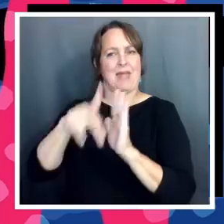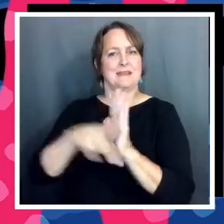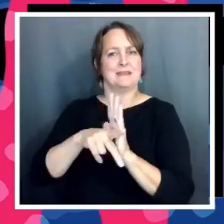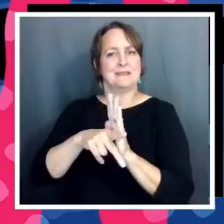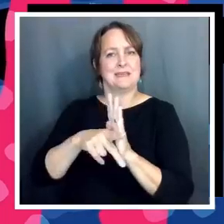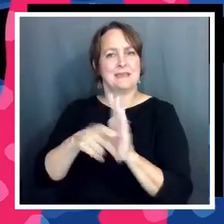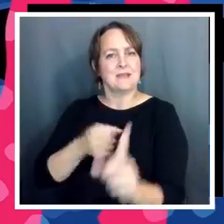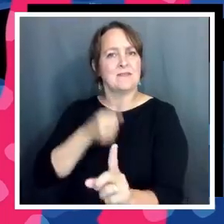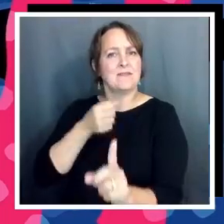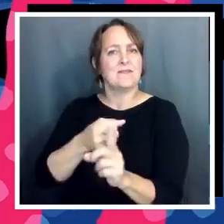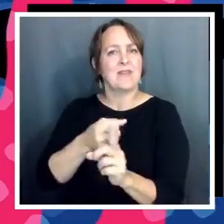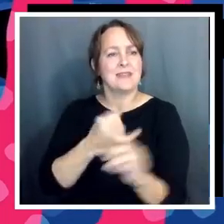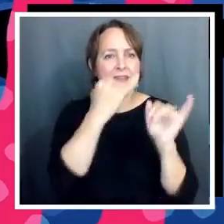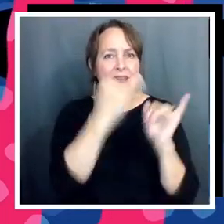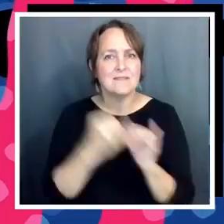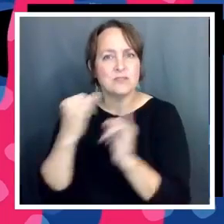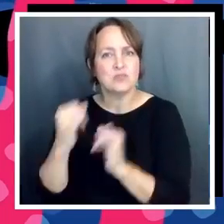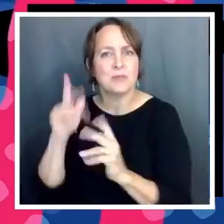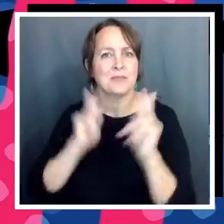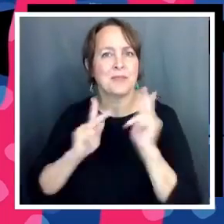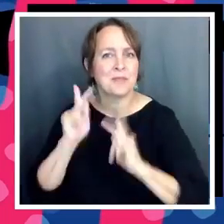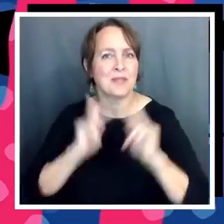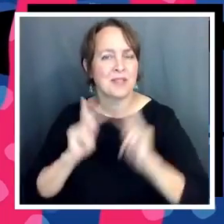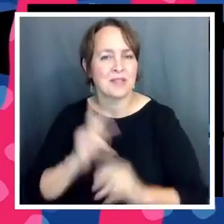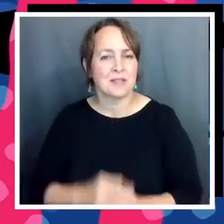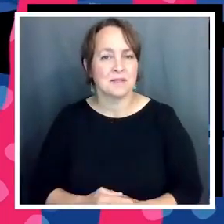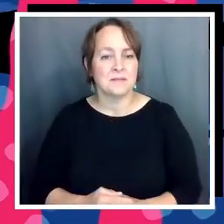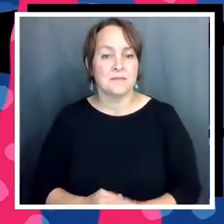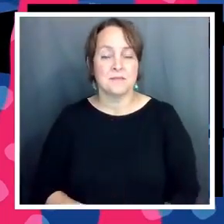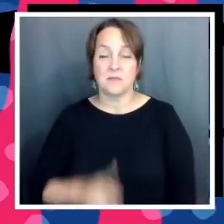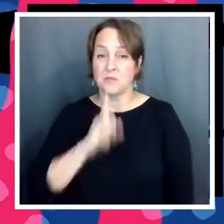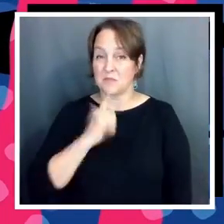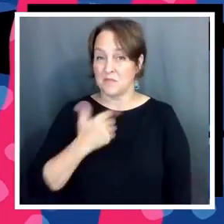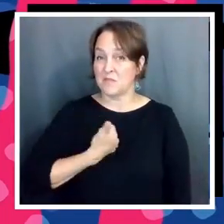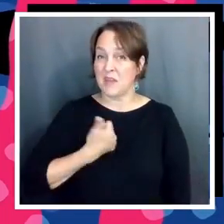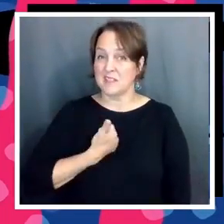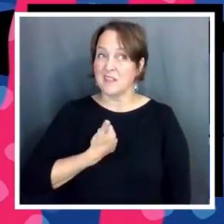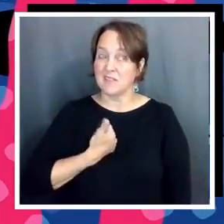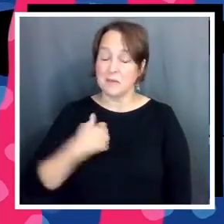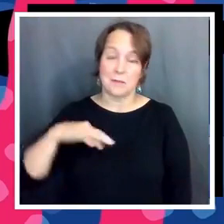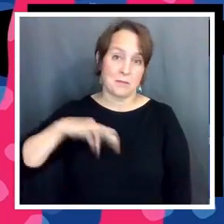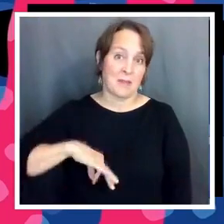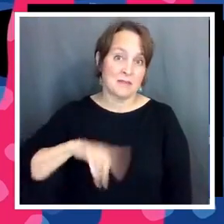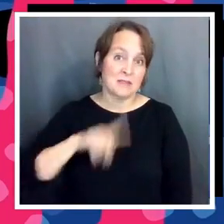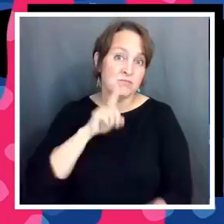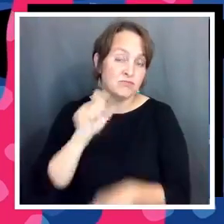IMPORTANT TO RECOGNIZE THE IMPORTANCE OF THIS CHILD TAX CREDIT AND BEING SUCH A HUGE,